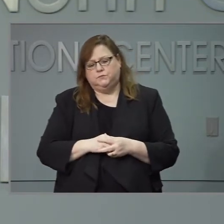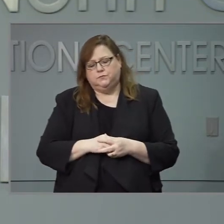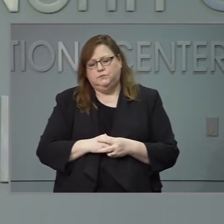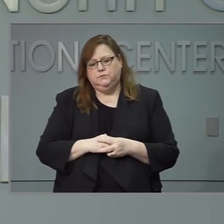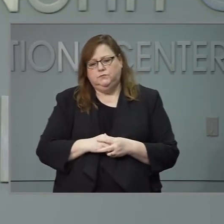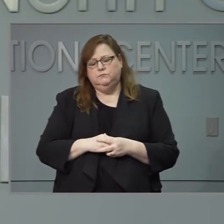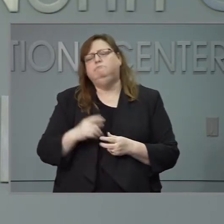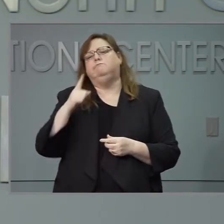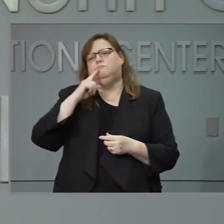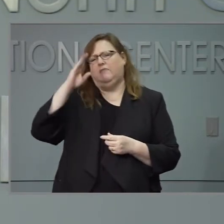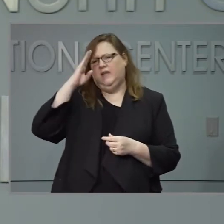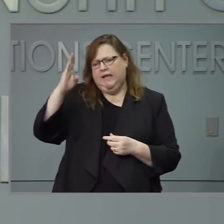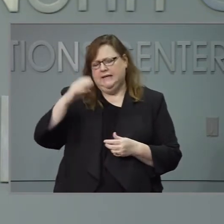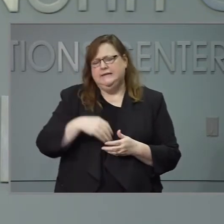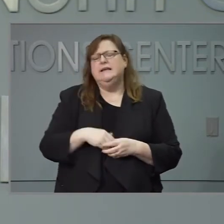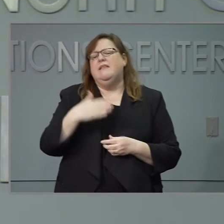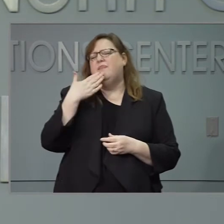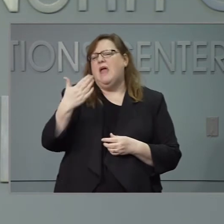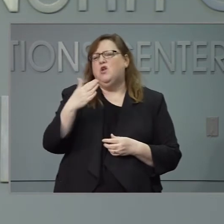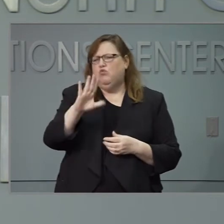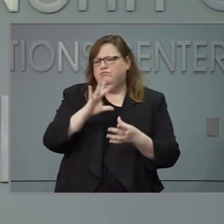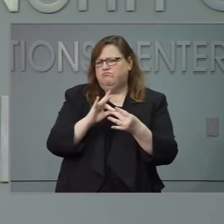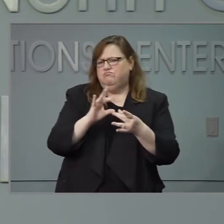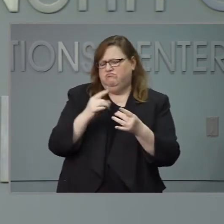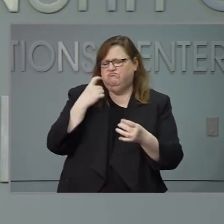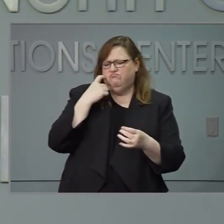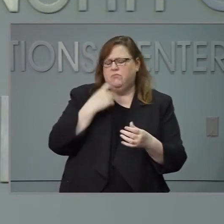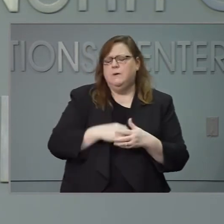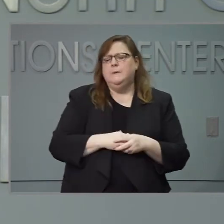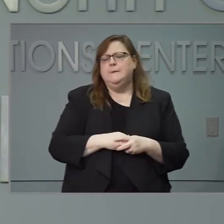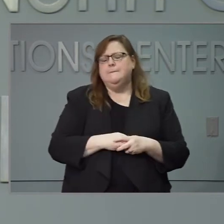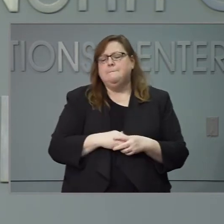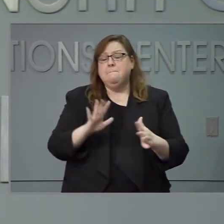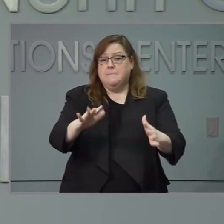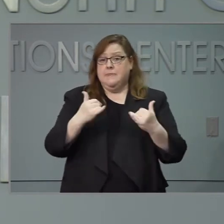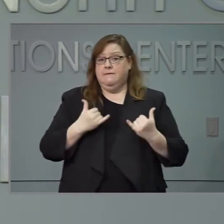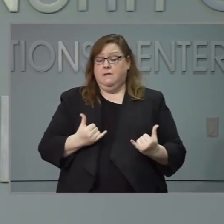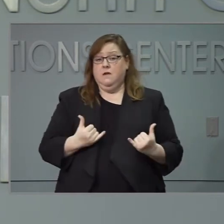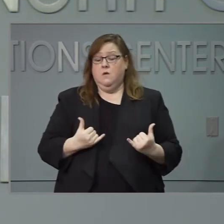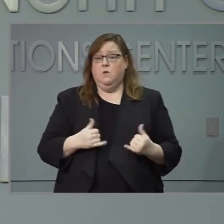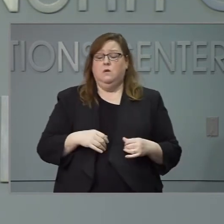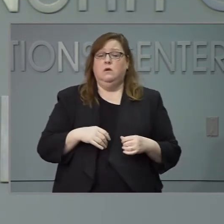JUNTO CON EL BONO DE CONSTRUCCIÓN DE ESCUELAS. ES PARTE DE NUESTRA INFRAESTRUCTURA INFRAESTRUCTURA, PERO